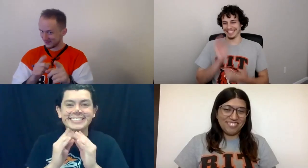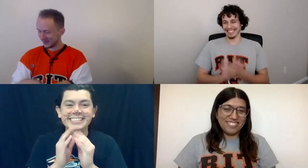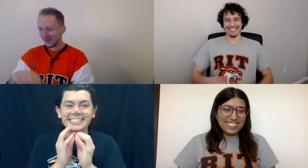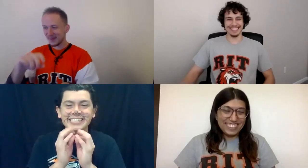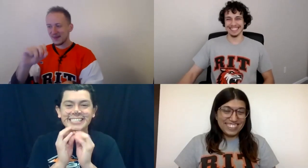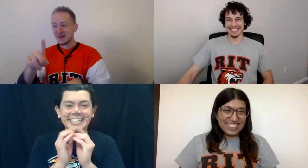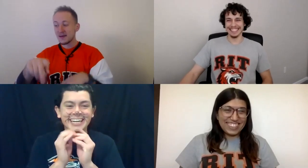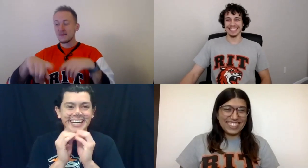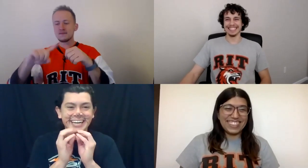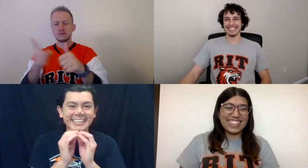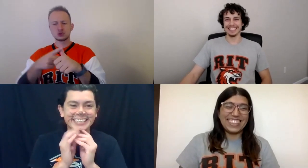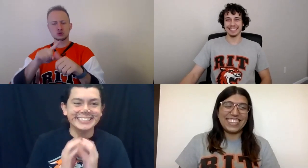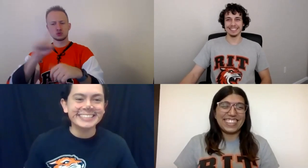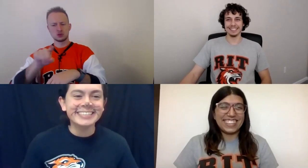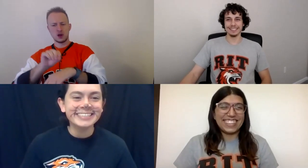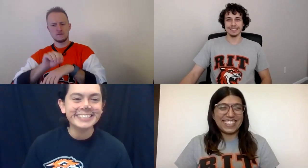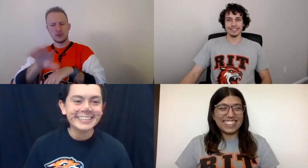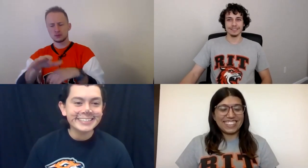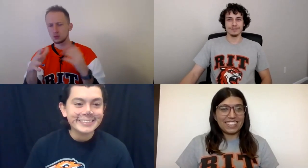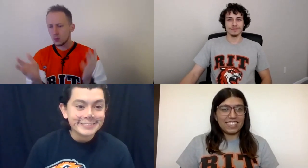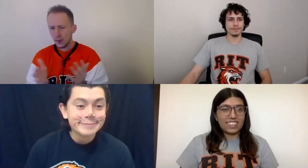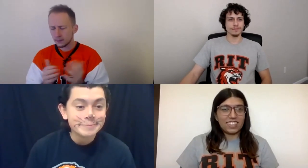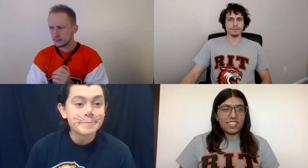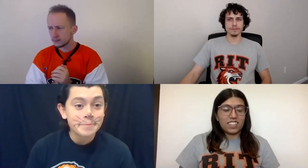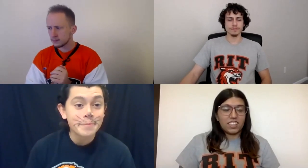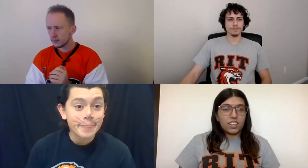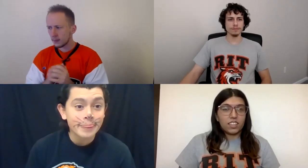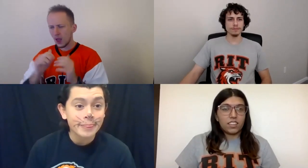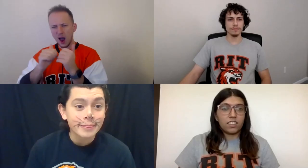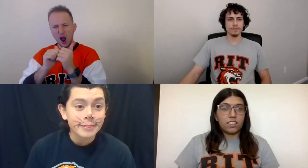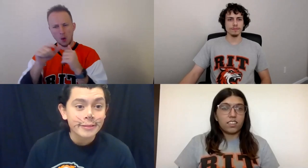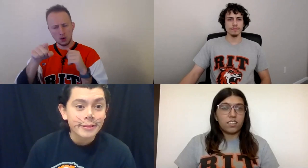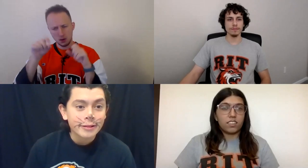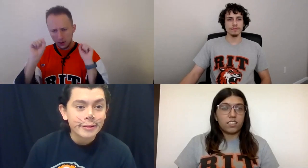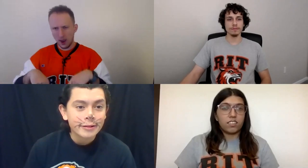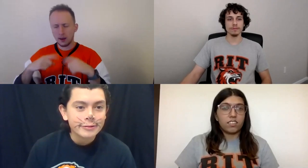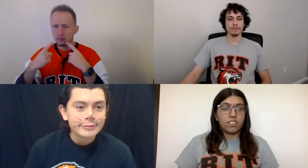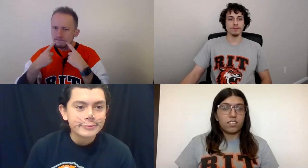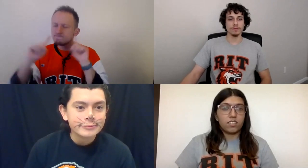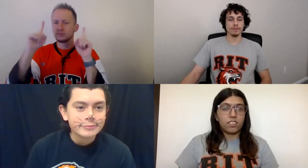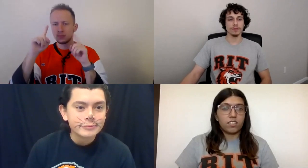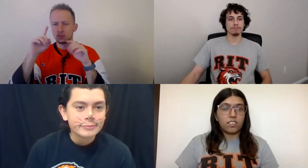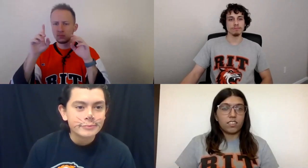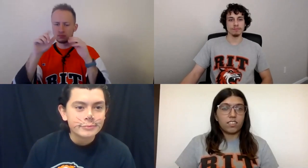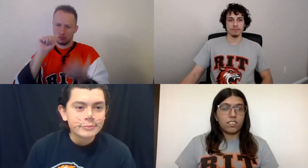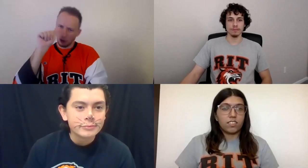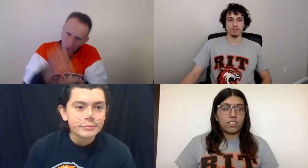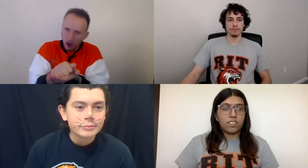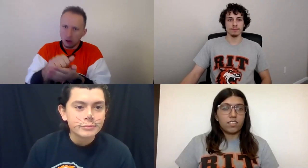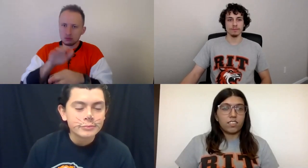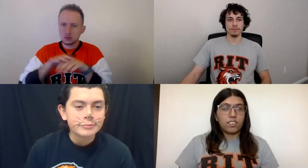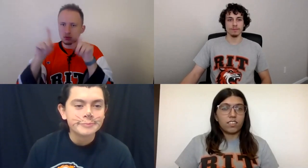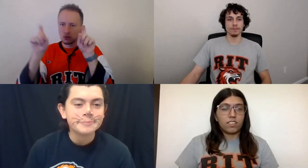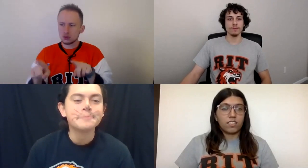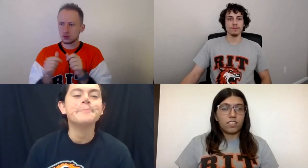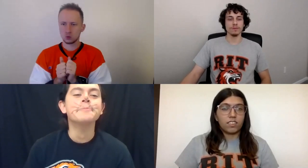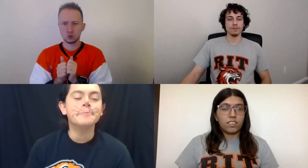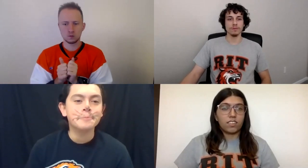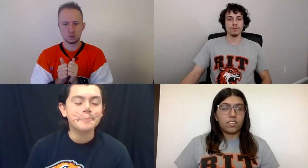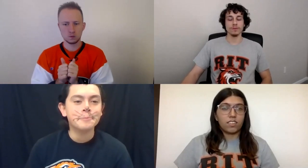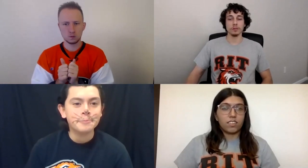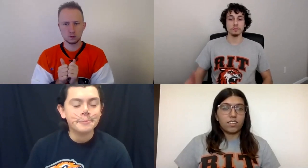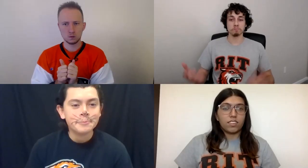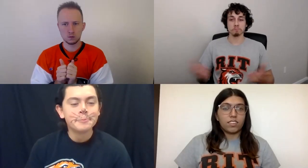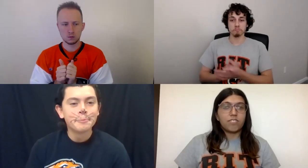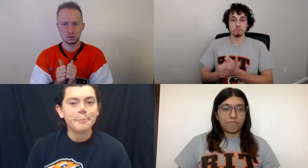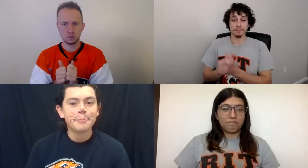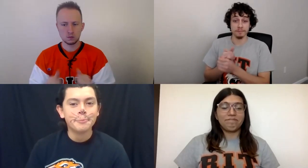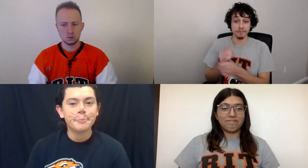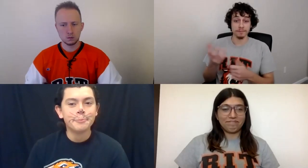Matt: So the first question I have need some advice on: how to succeed and get an A on your test.